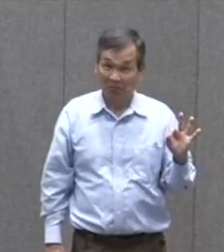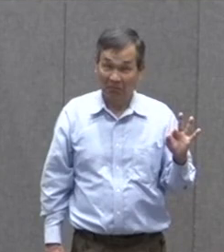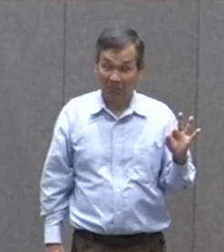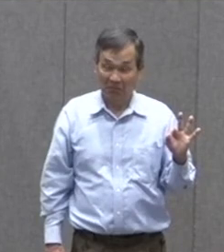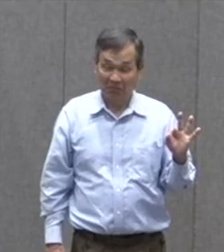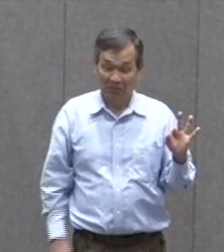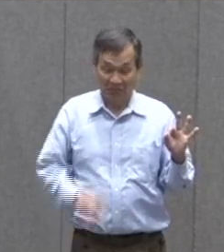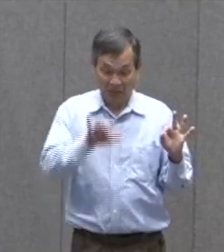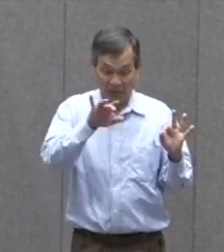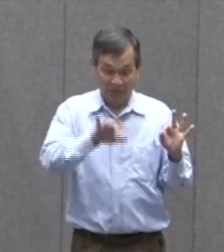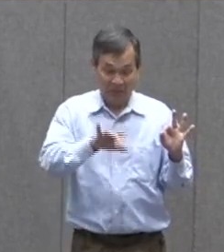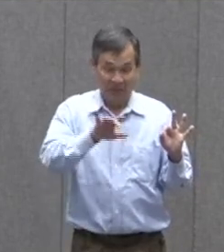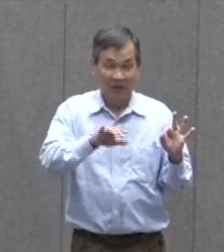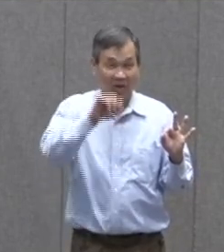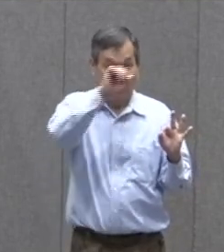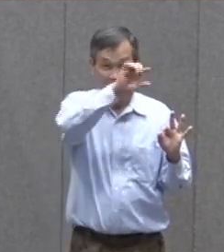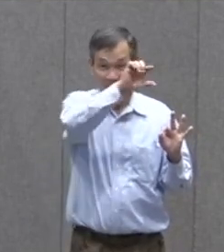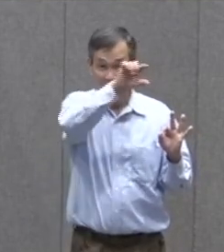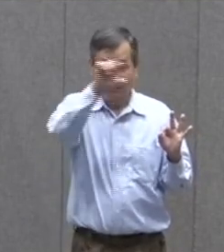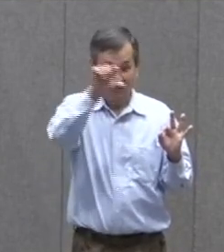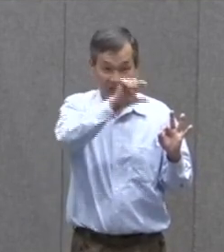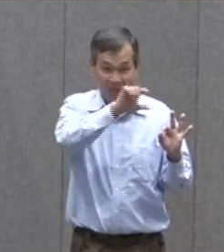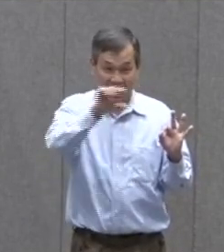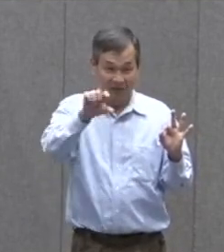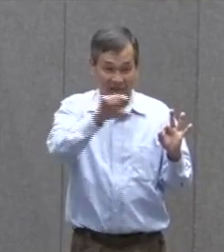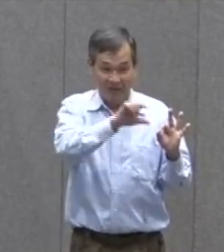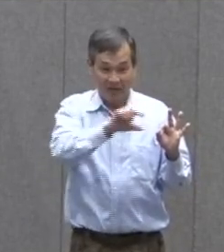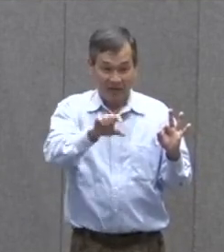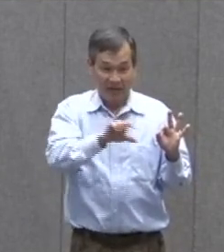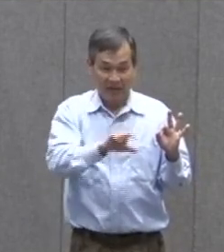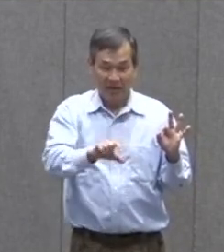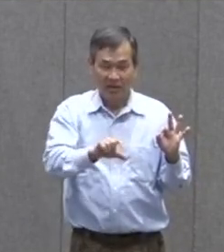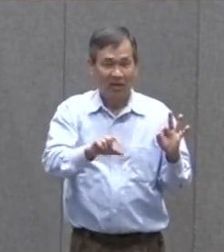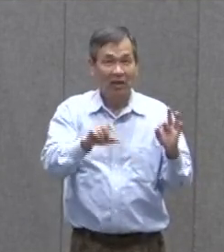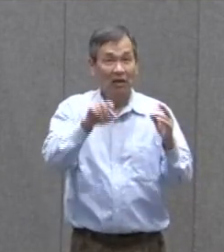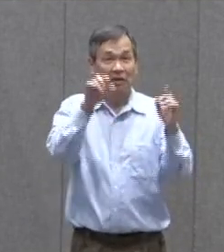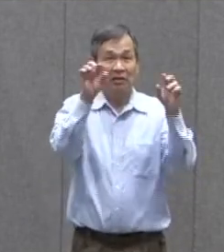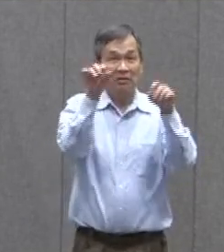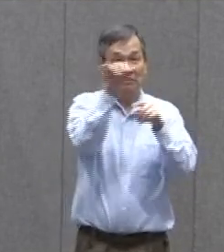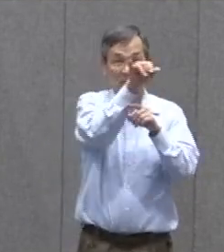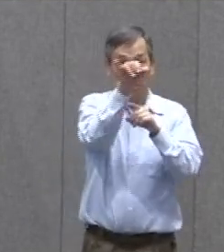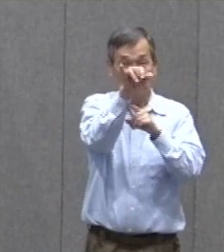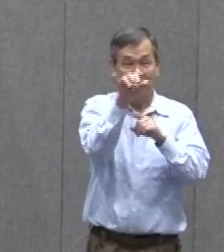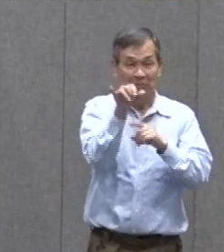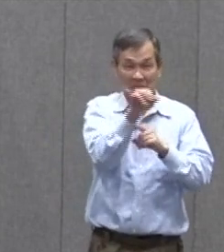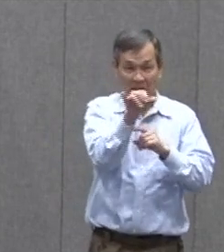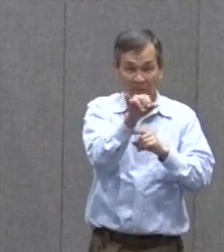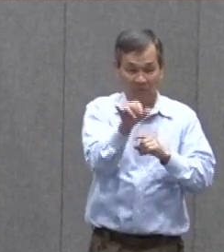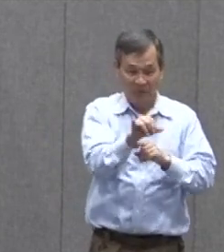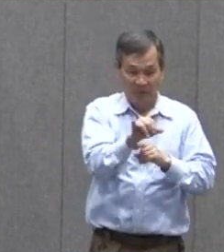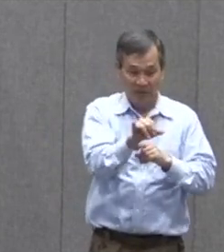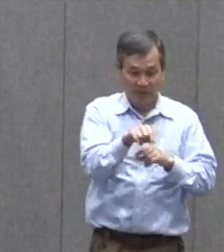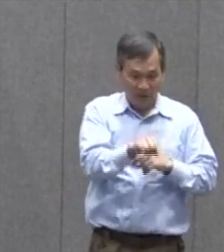As you can see, all of my stickers didn't have a pair. That means my number is odd.